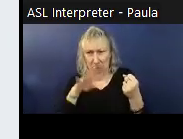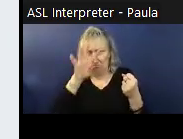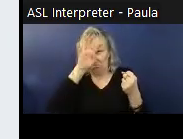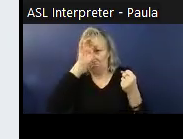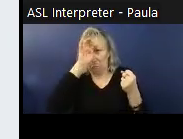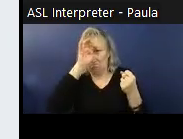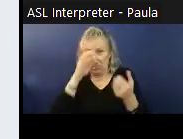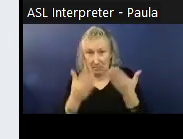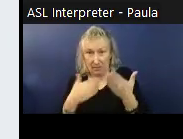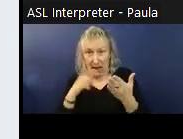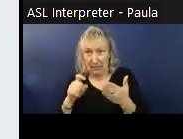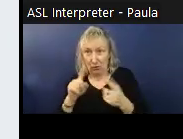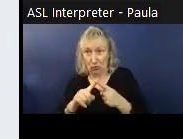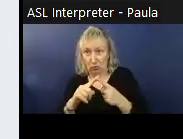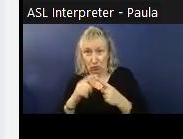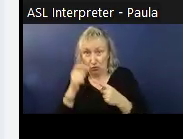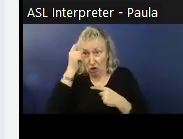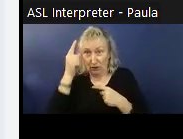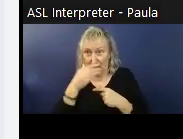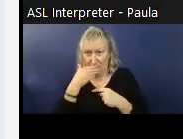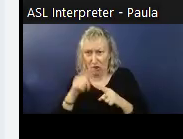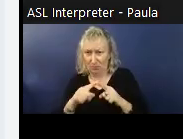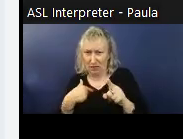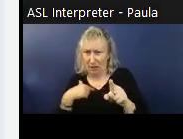but I'd be very concerned with the way this is written if you know,